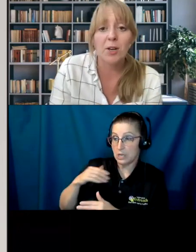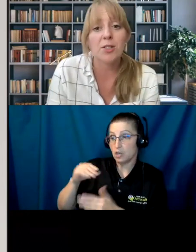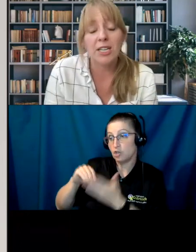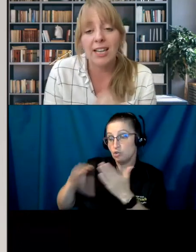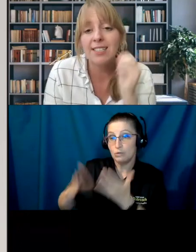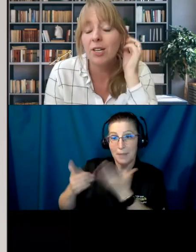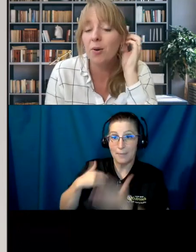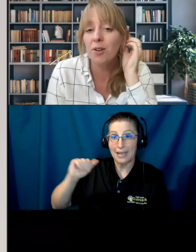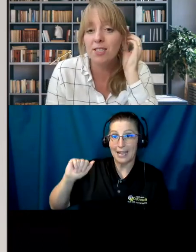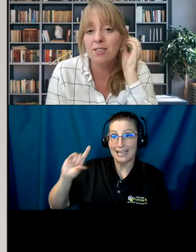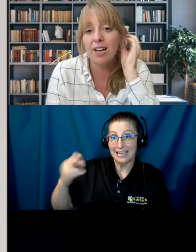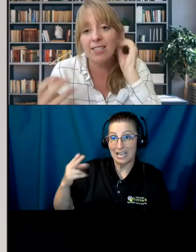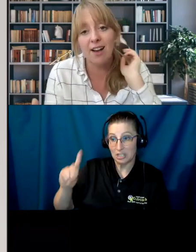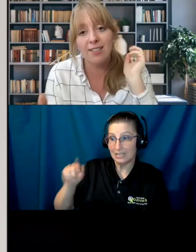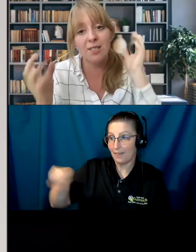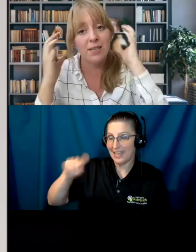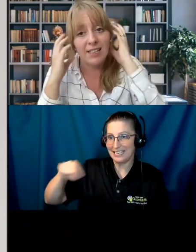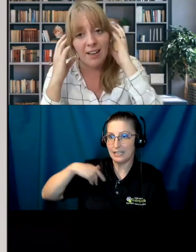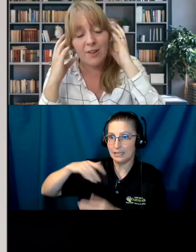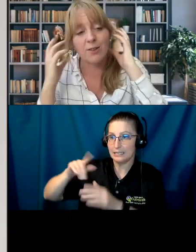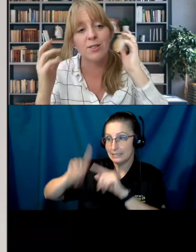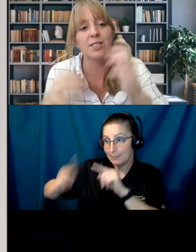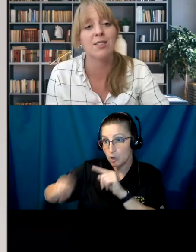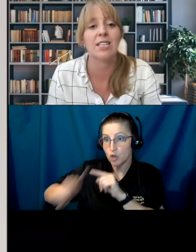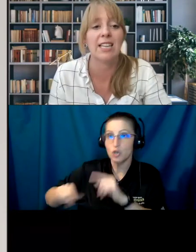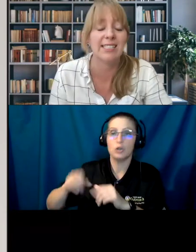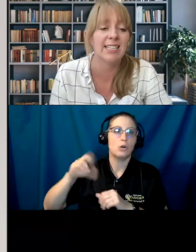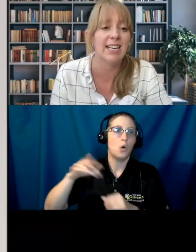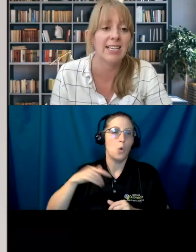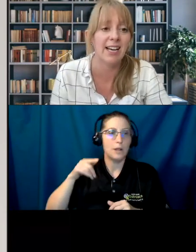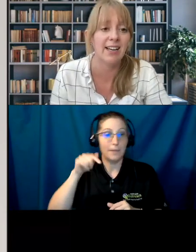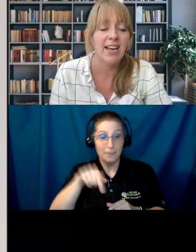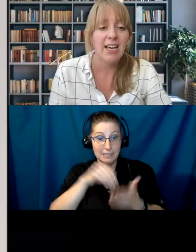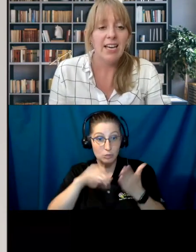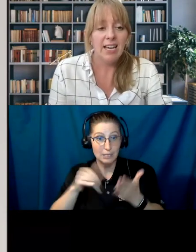during the lesson or this child has autism and need headphones during a lesson. And it